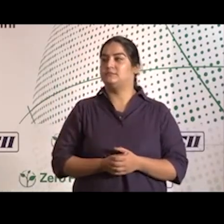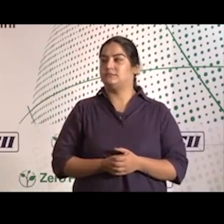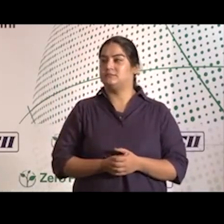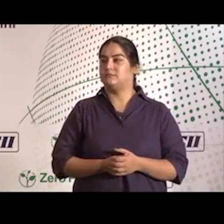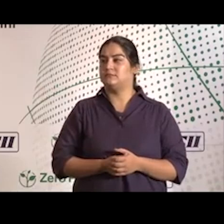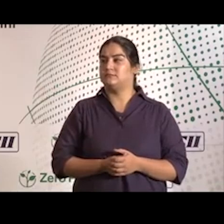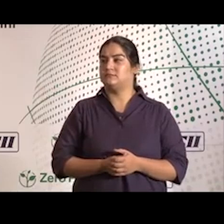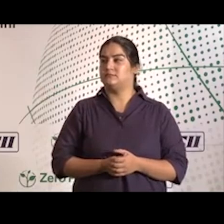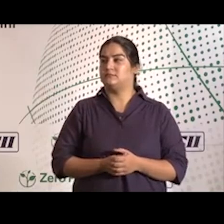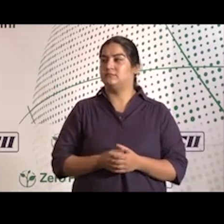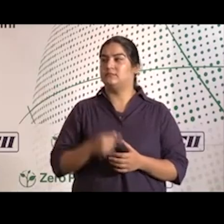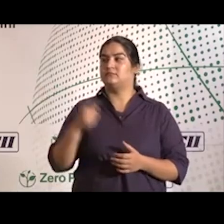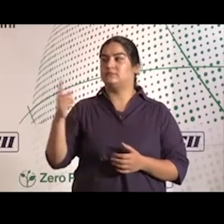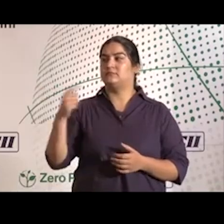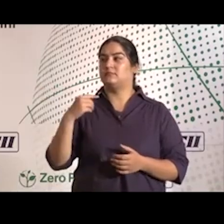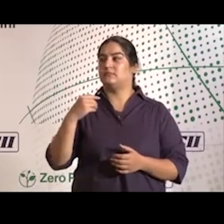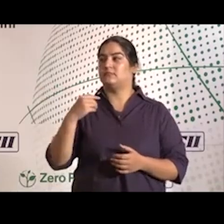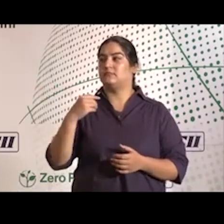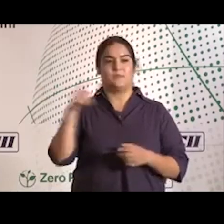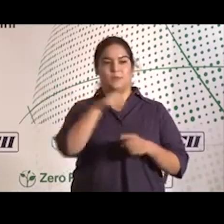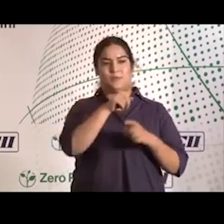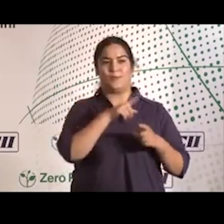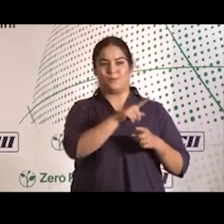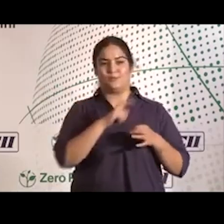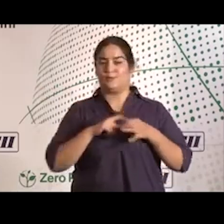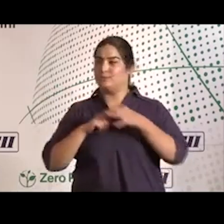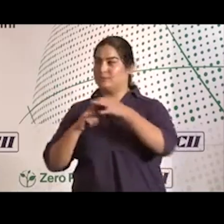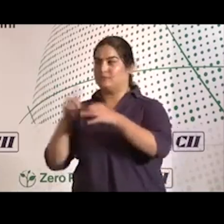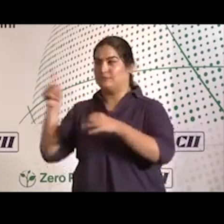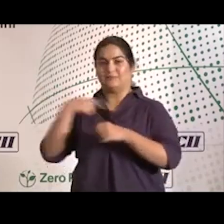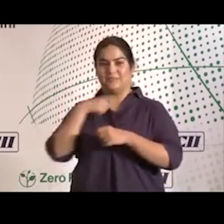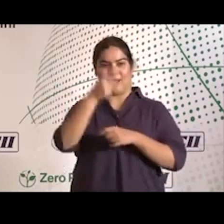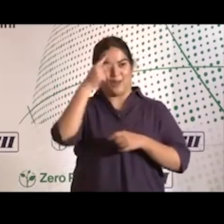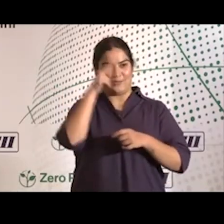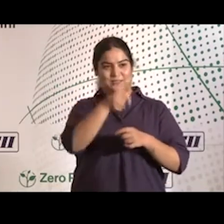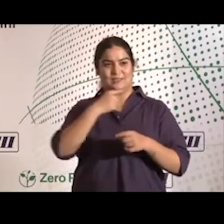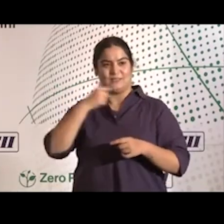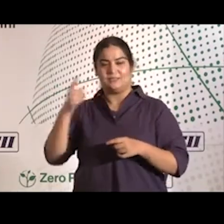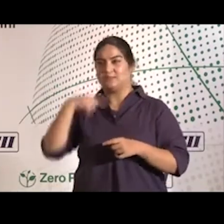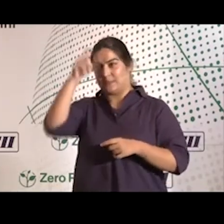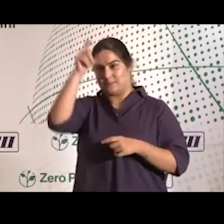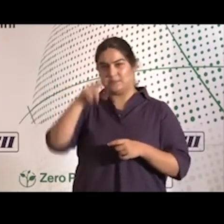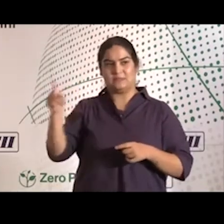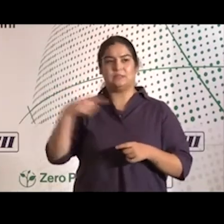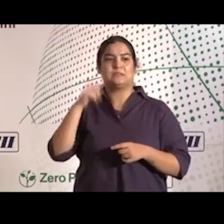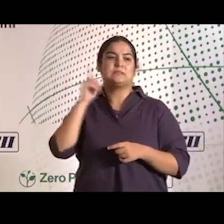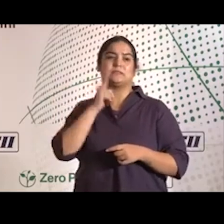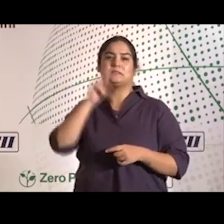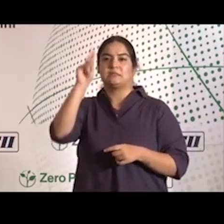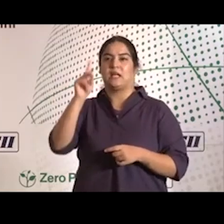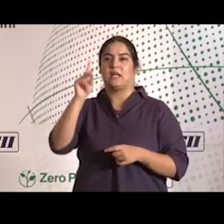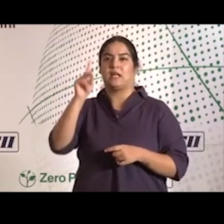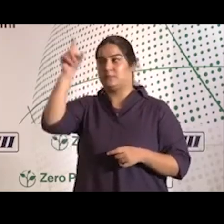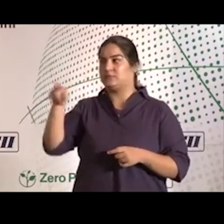I was just answering your query that there's a second deaf person and I was also part of the panel.